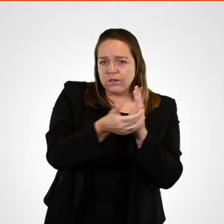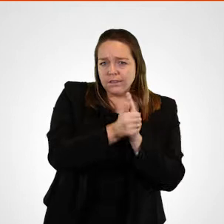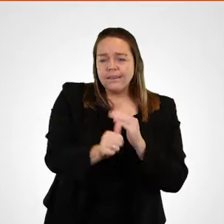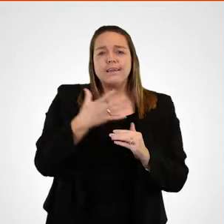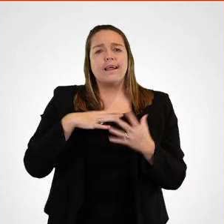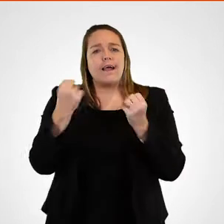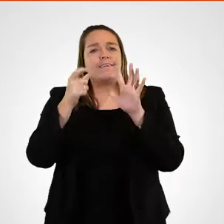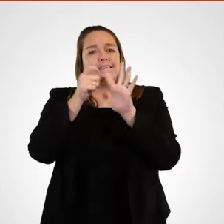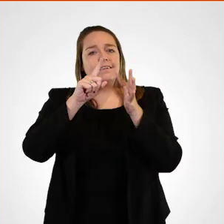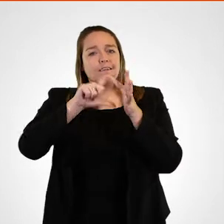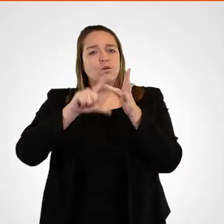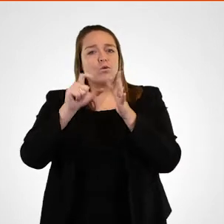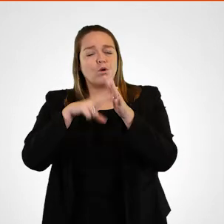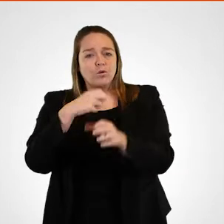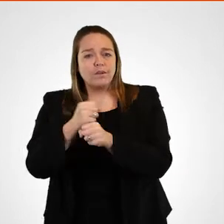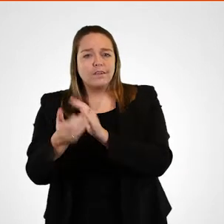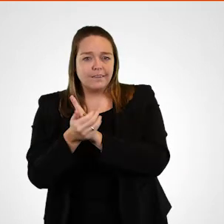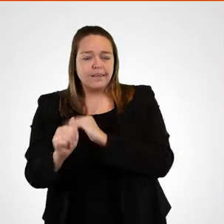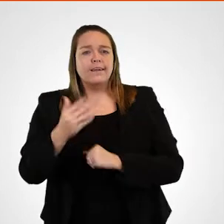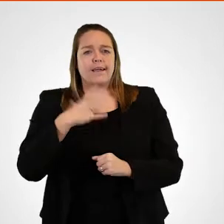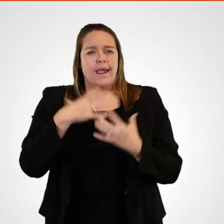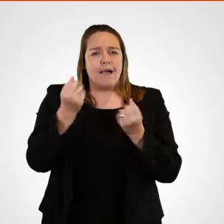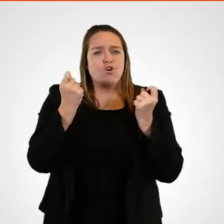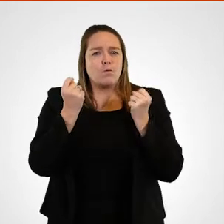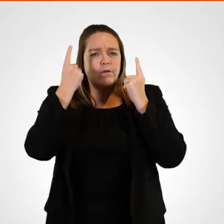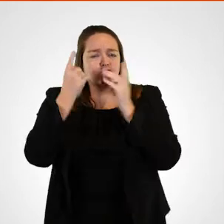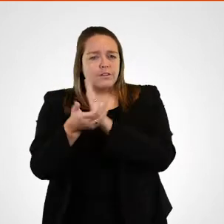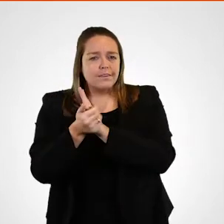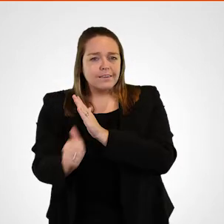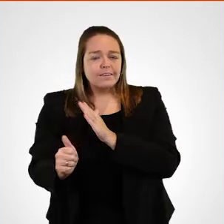it requires decoding skills, it requires comprehension skills